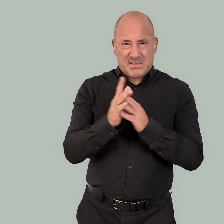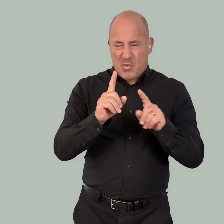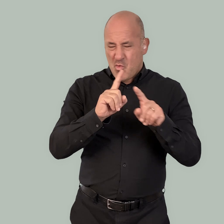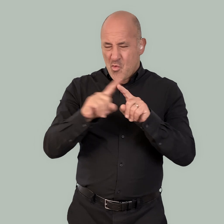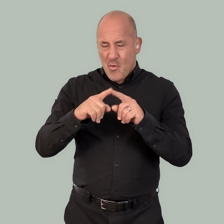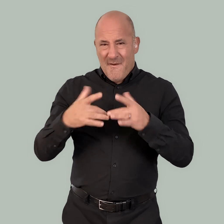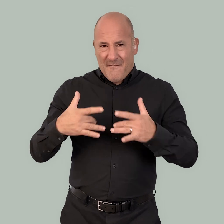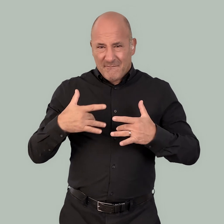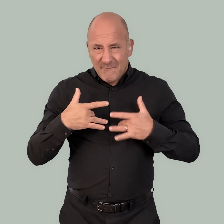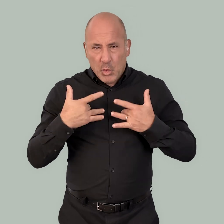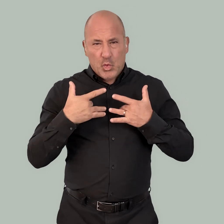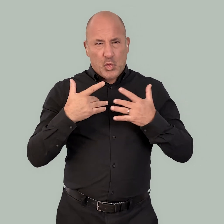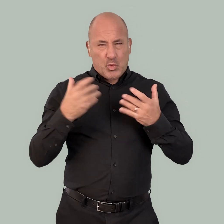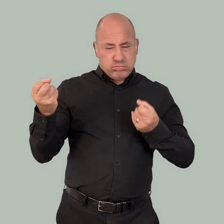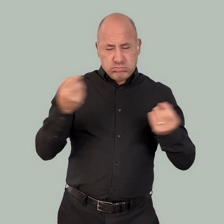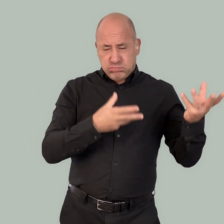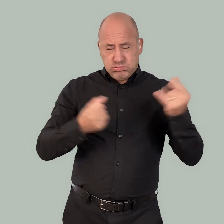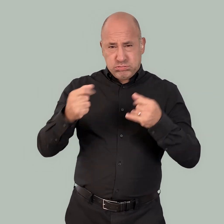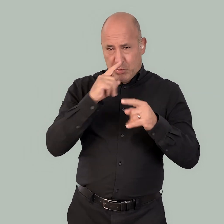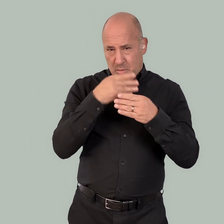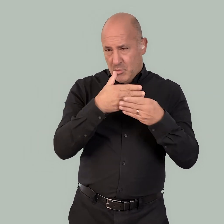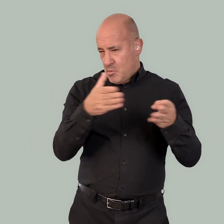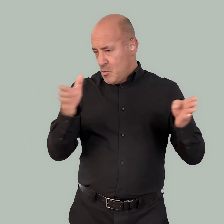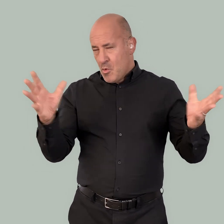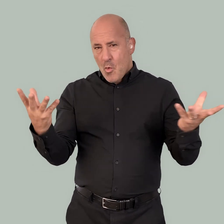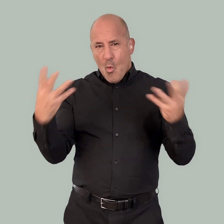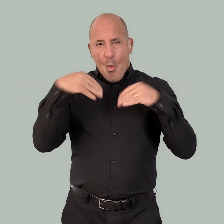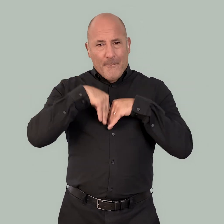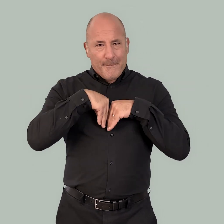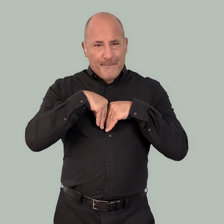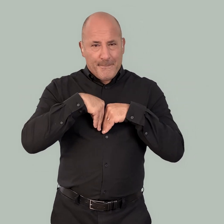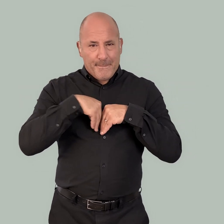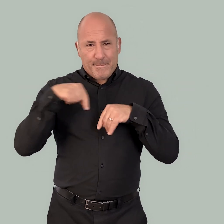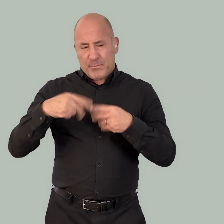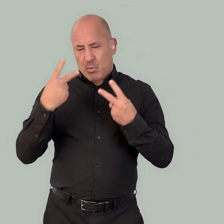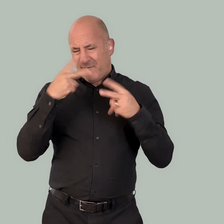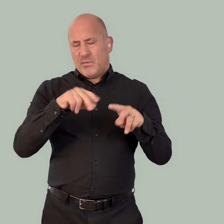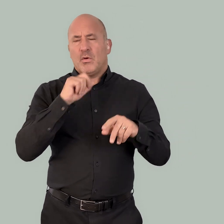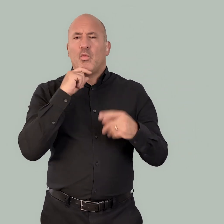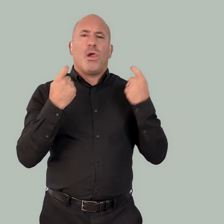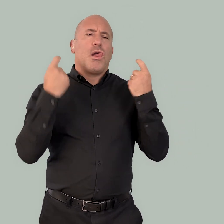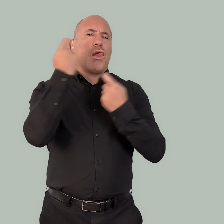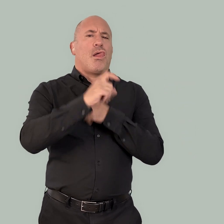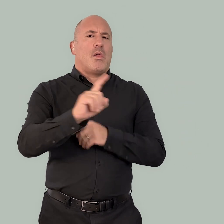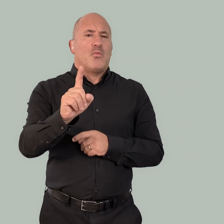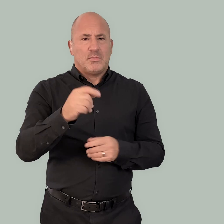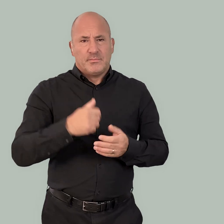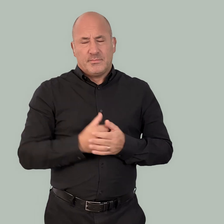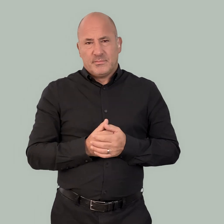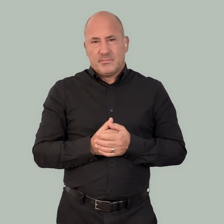so a wide range of views and voices are heard. The Review will include consideration of: